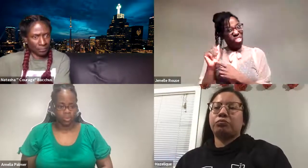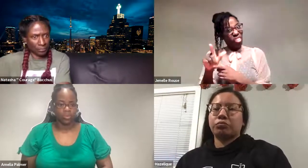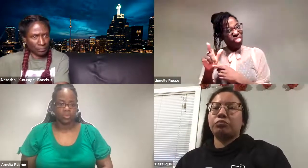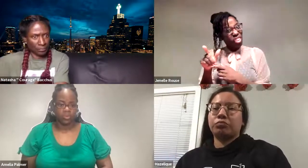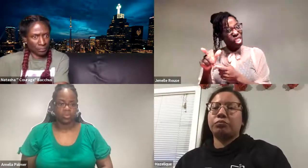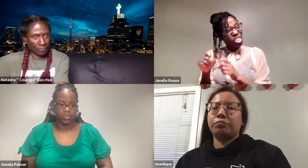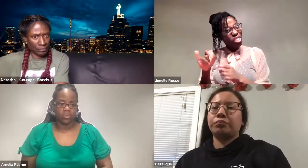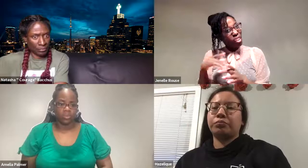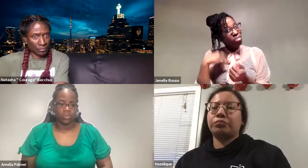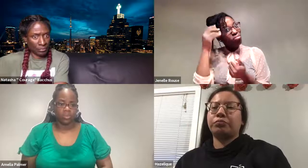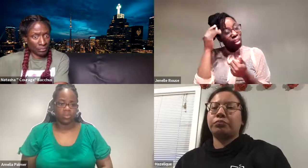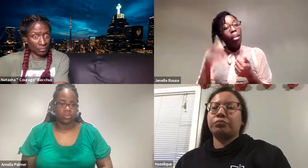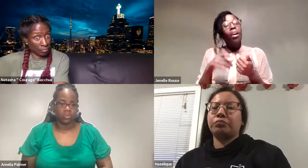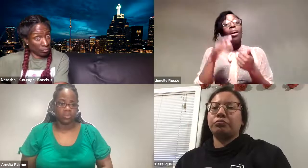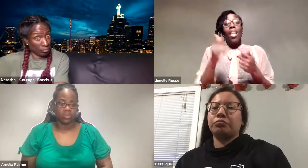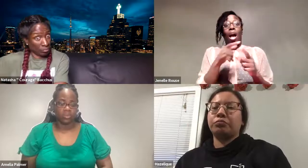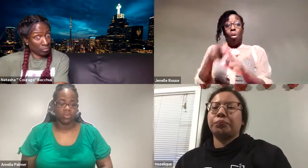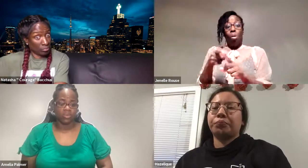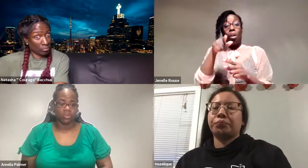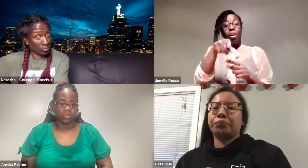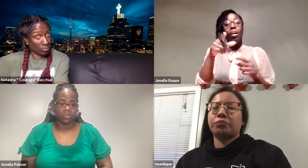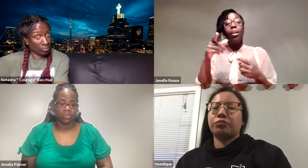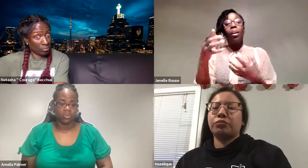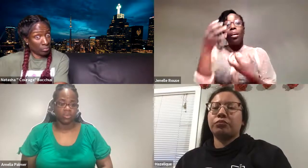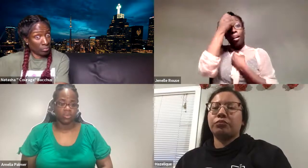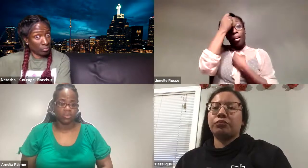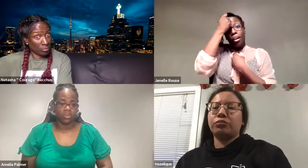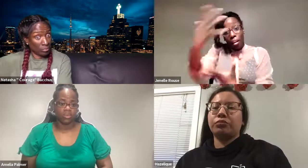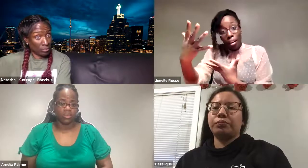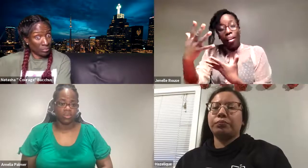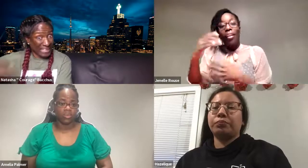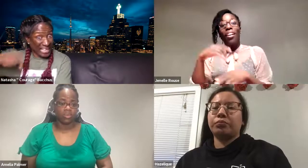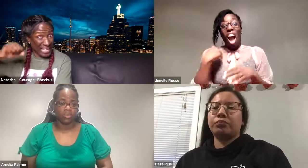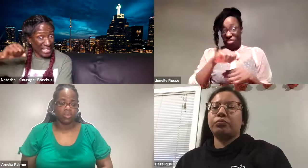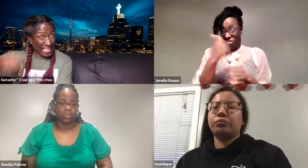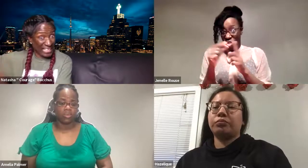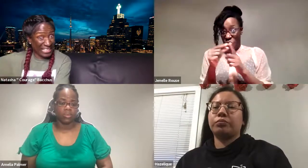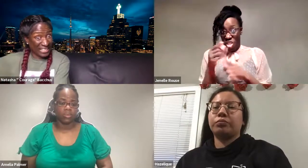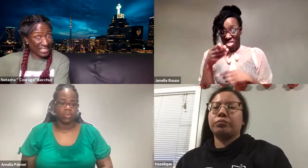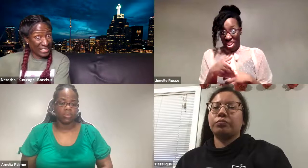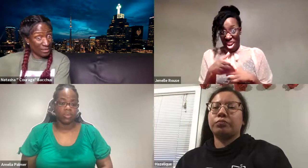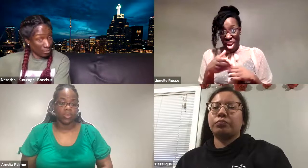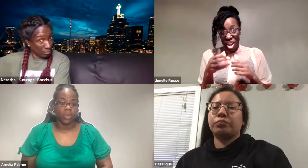even if it isn't specifically about sign language. he got me thinking about decolonizing language.